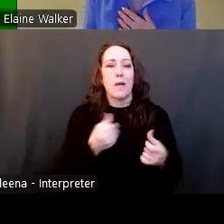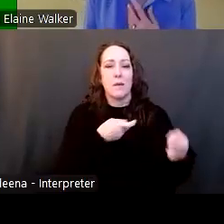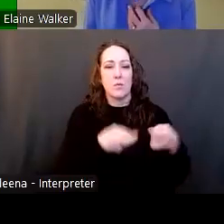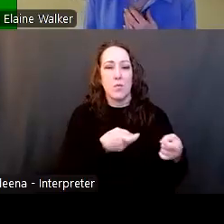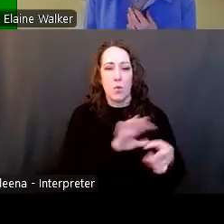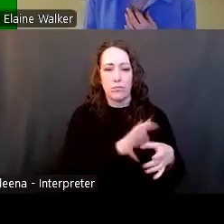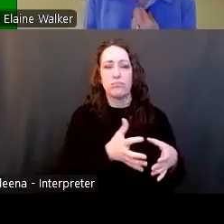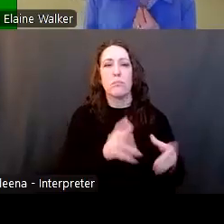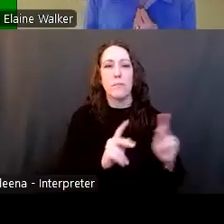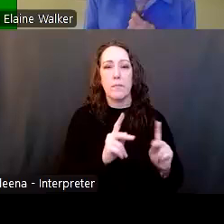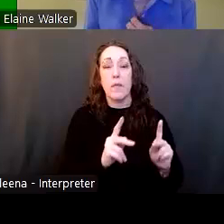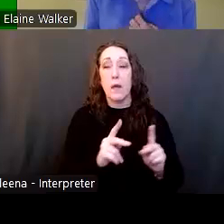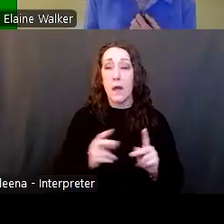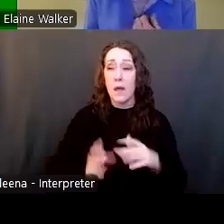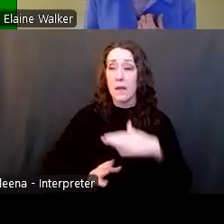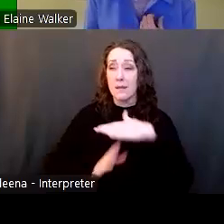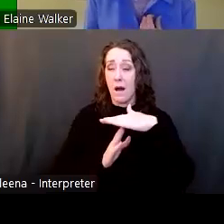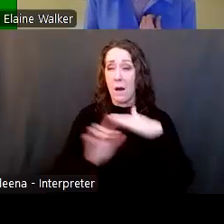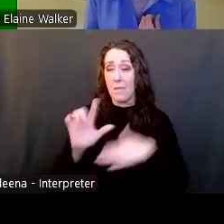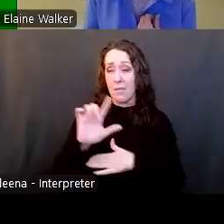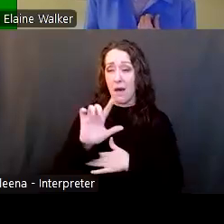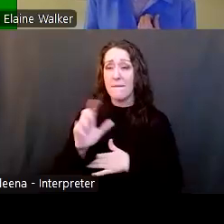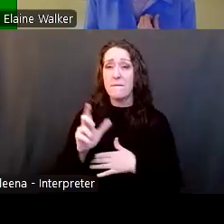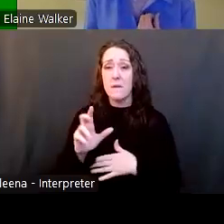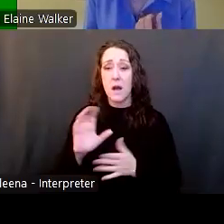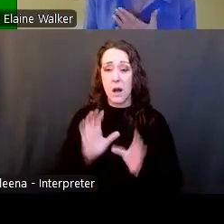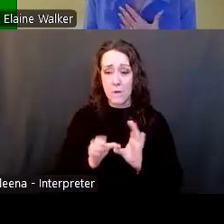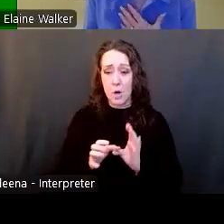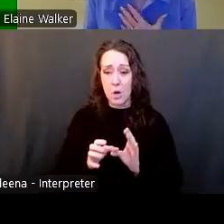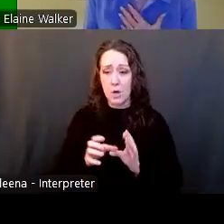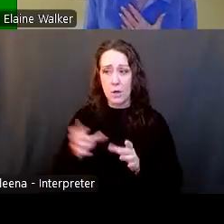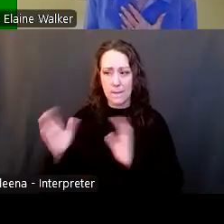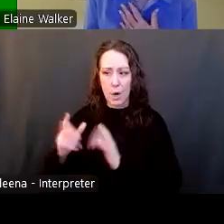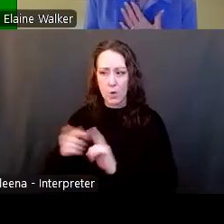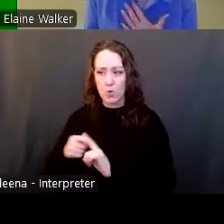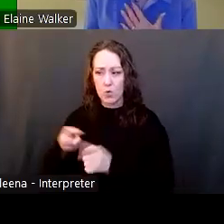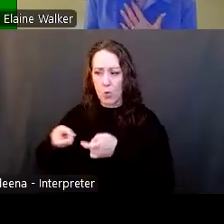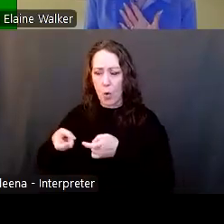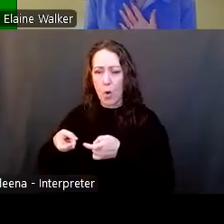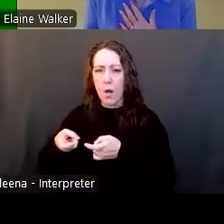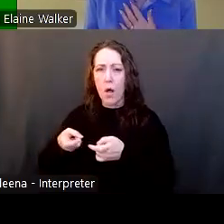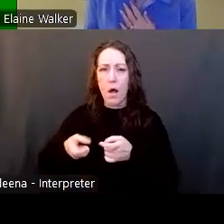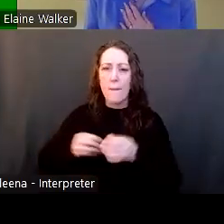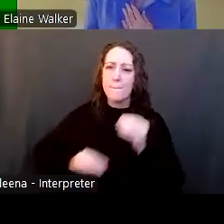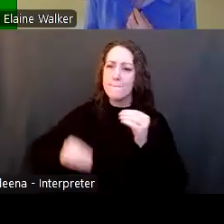in the upper left hand side converters versus controls we see that there's a greater loss in